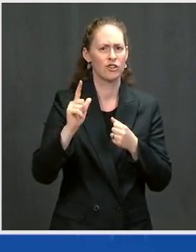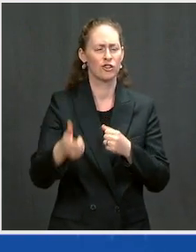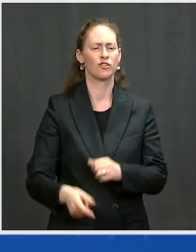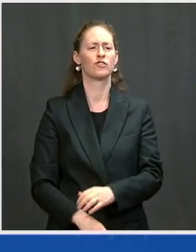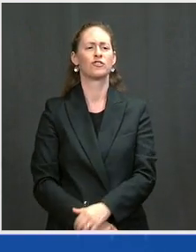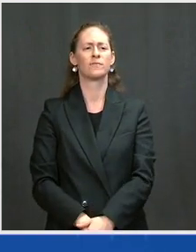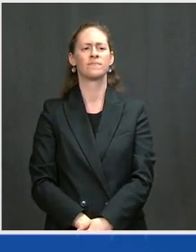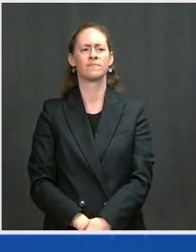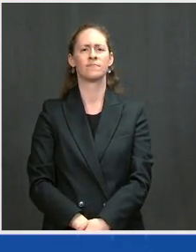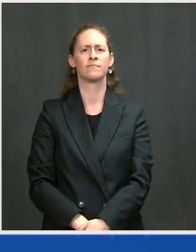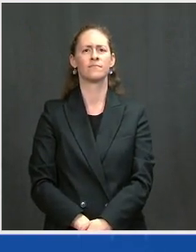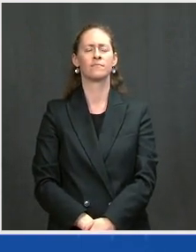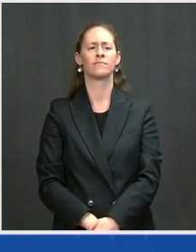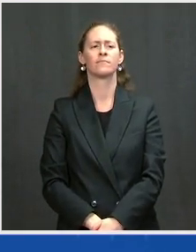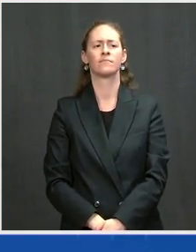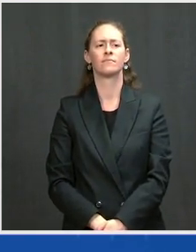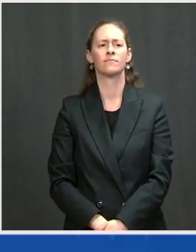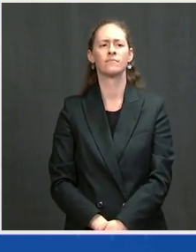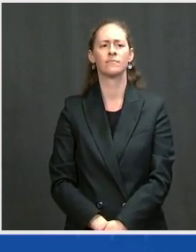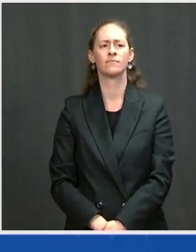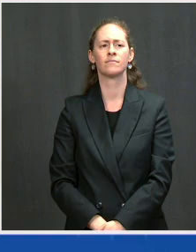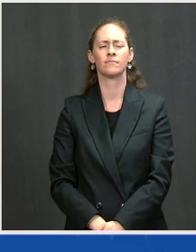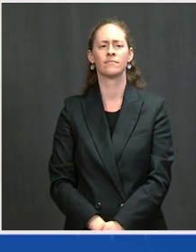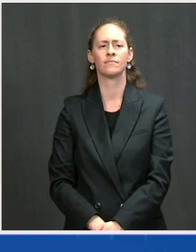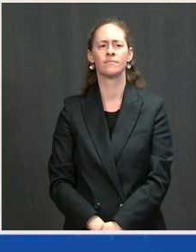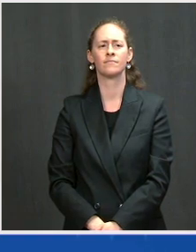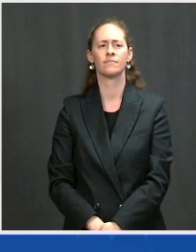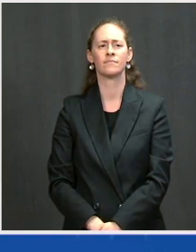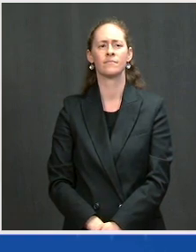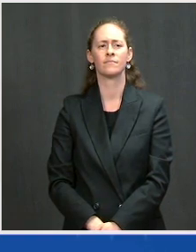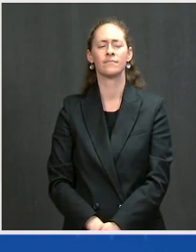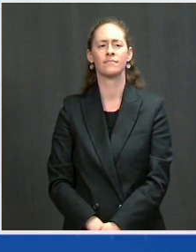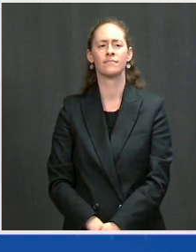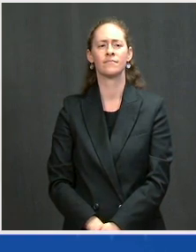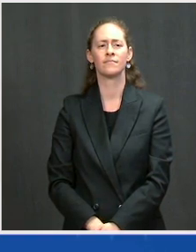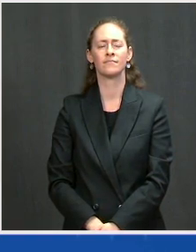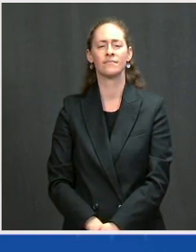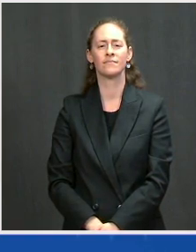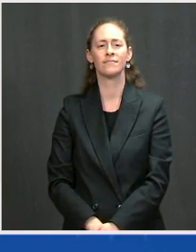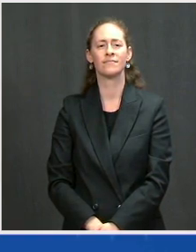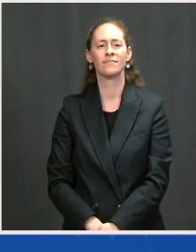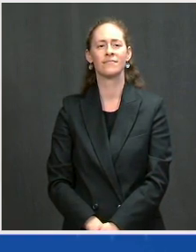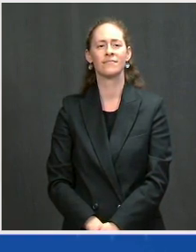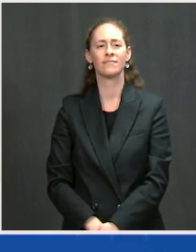but the Rangers extracted a high price. Korea is sometimes called the forgotten war,